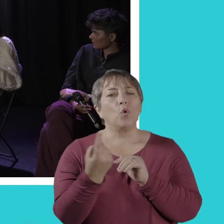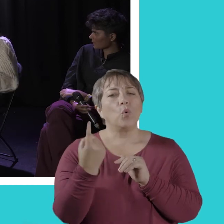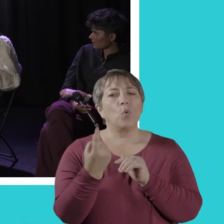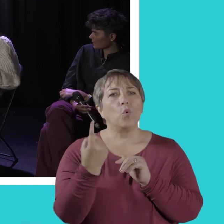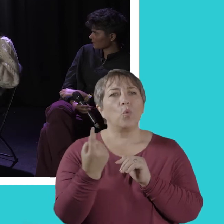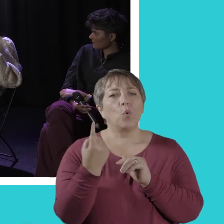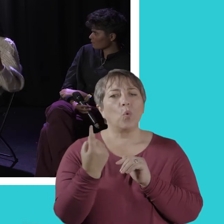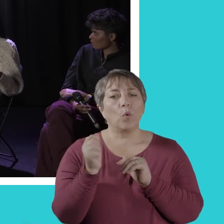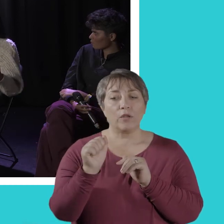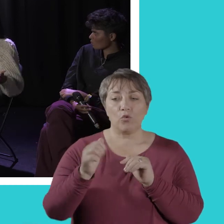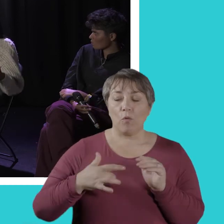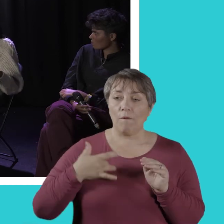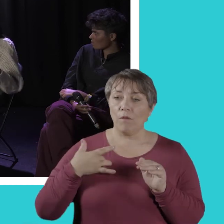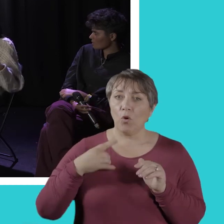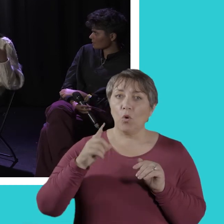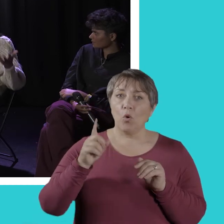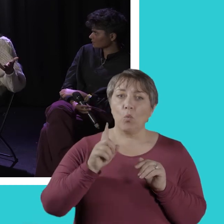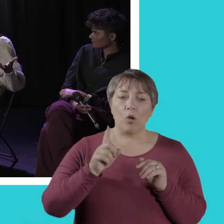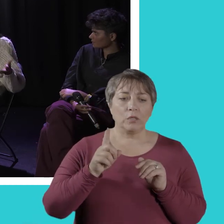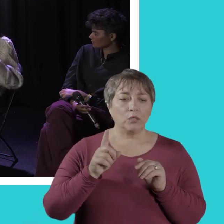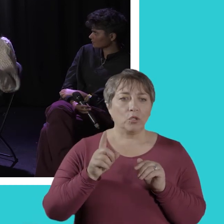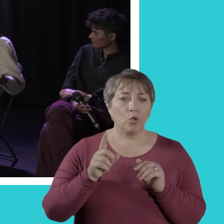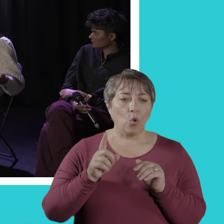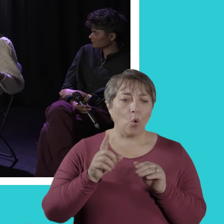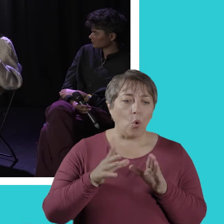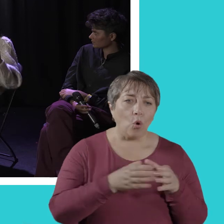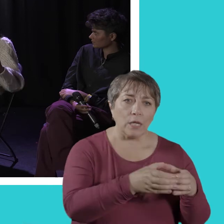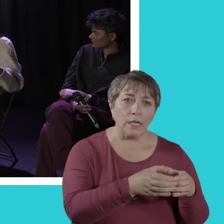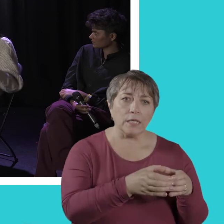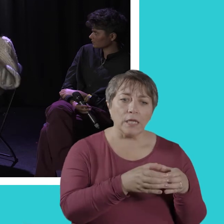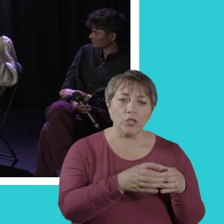organizations what are the social movements in the UK that are doing this work of furthering